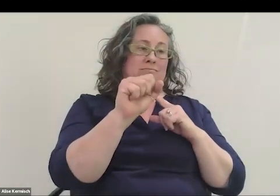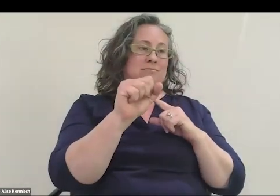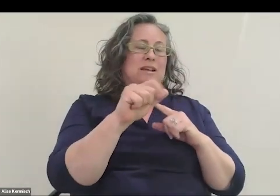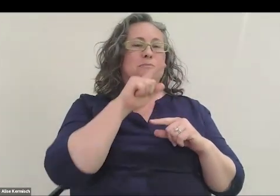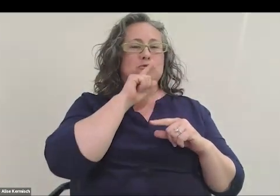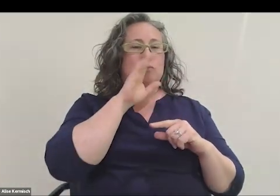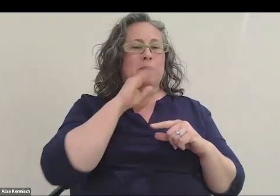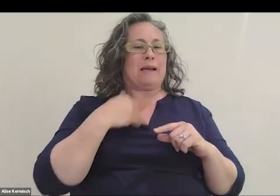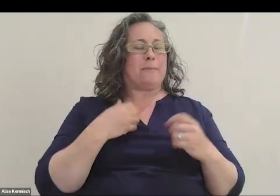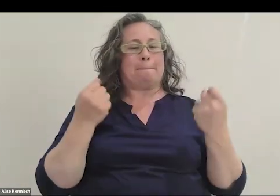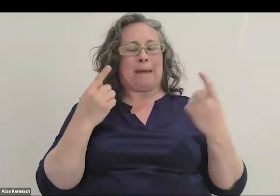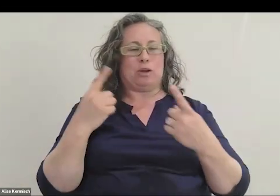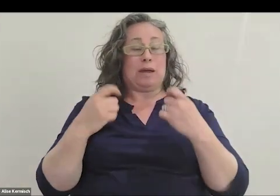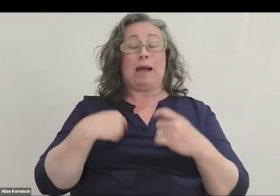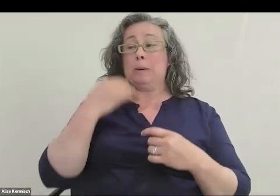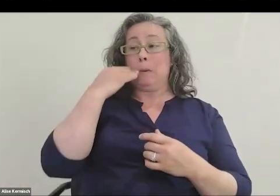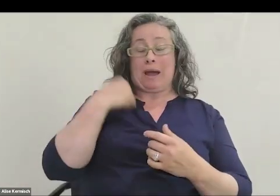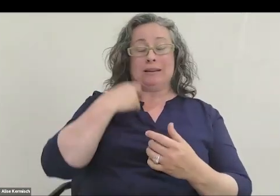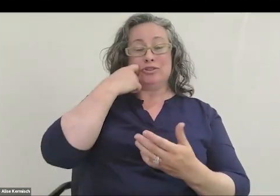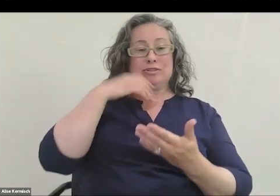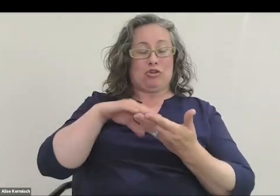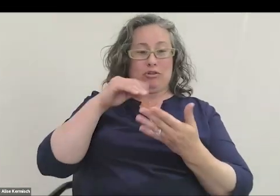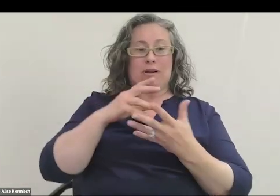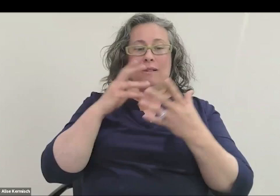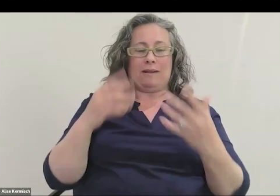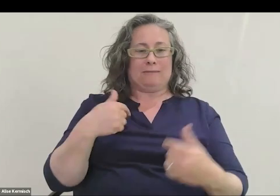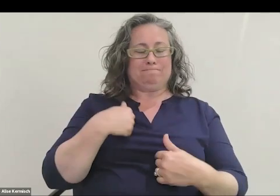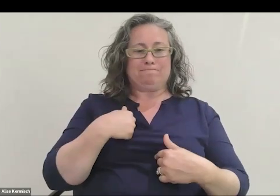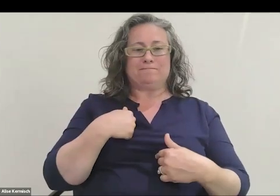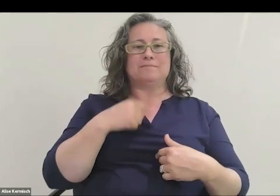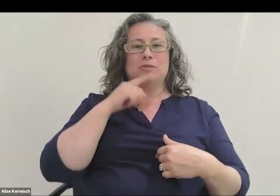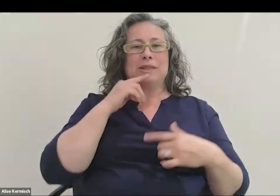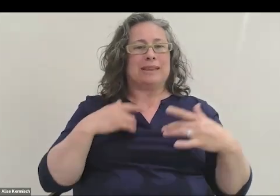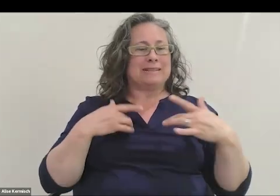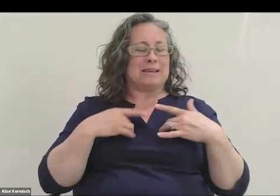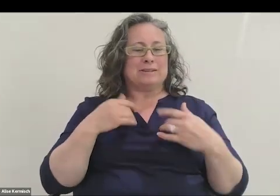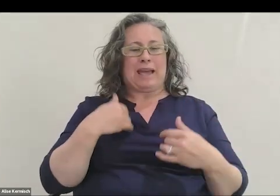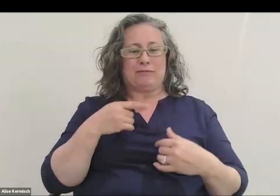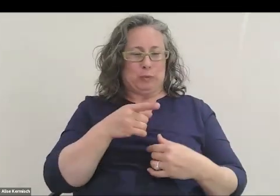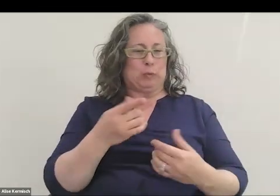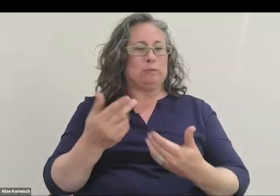I know I just learned so much, and I'm so excited to have you here today.